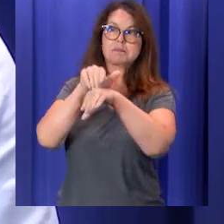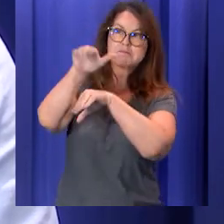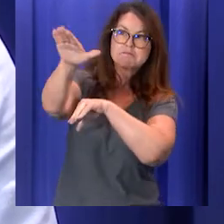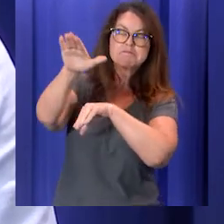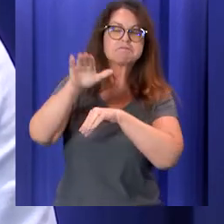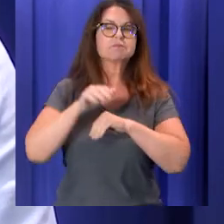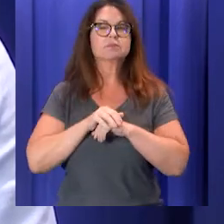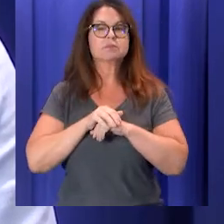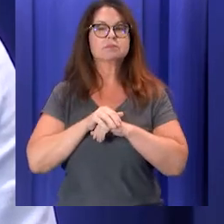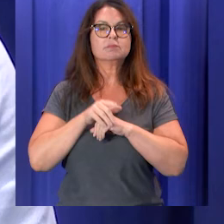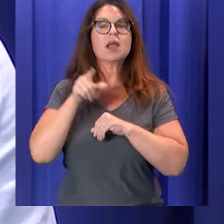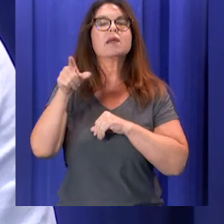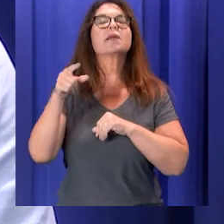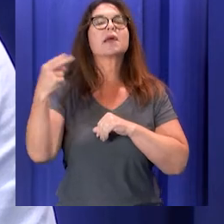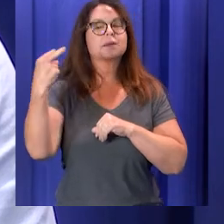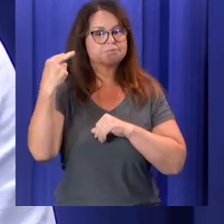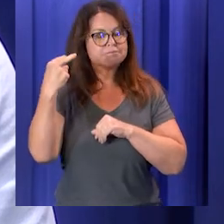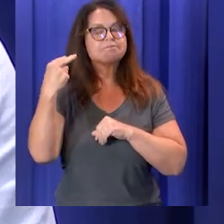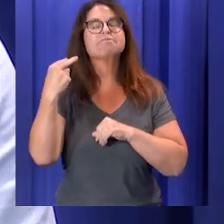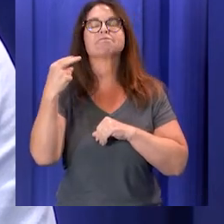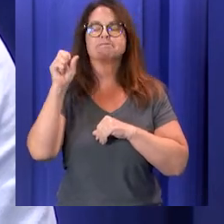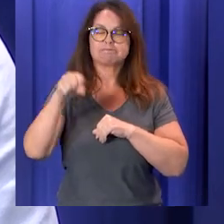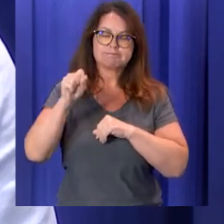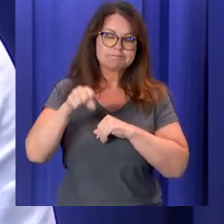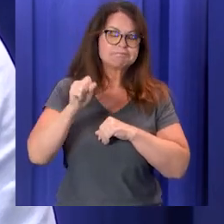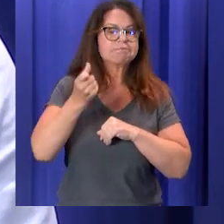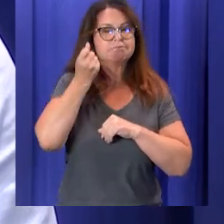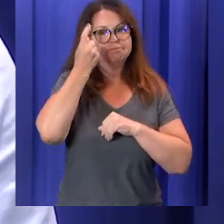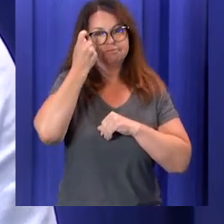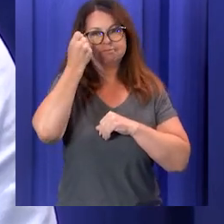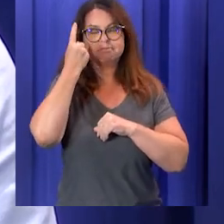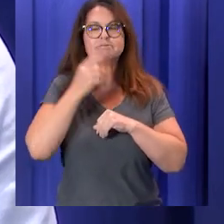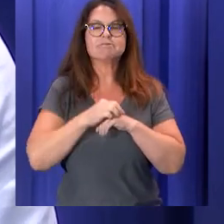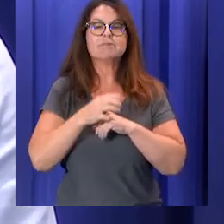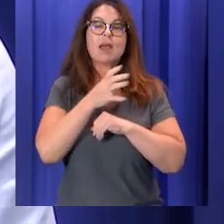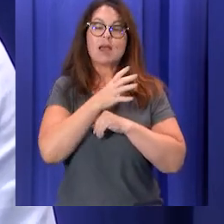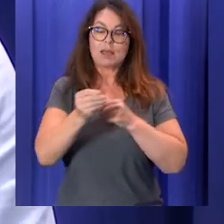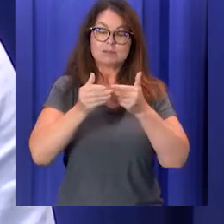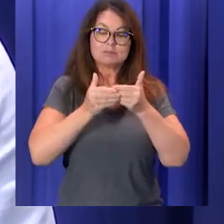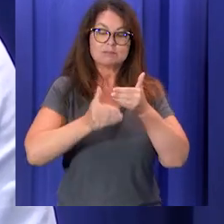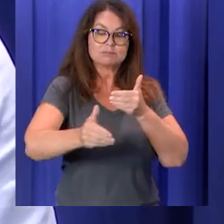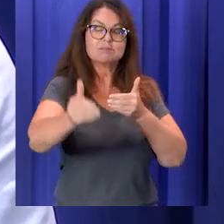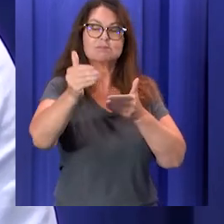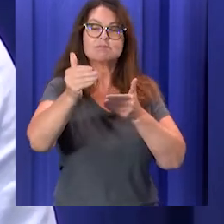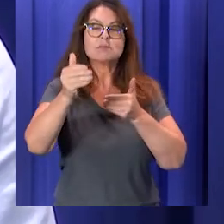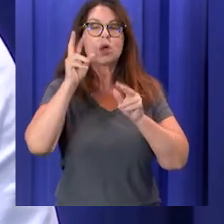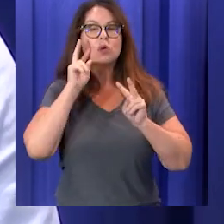and they look forward to having conversations to continue our relationship for future State Fair participation.